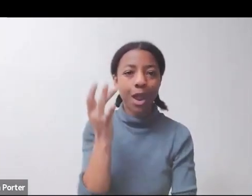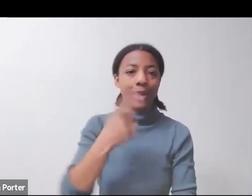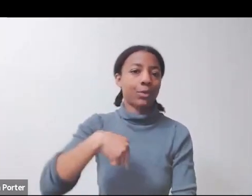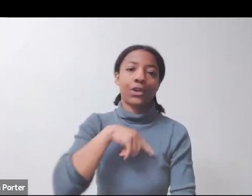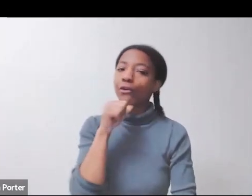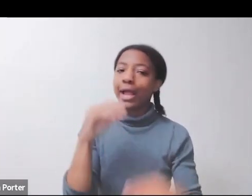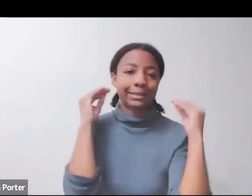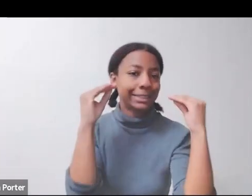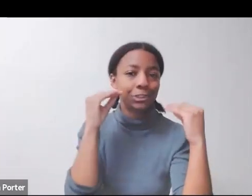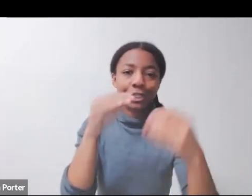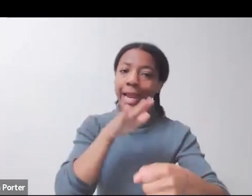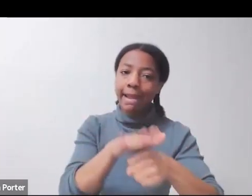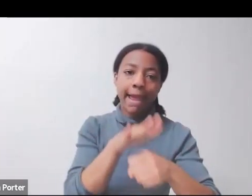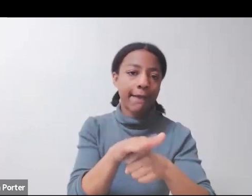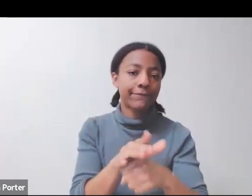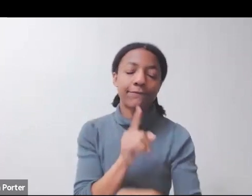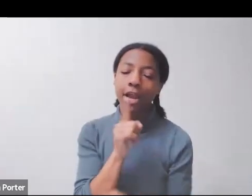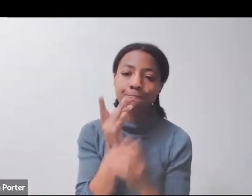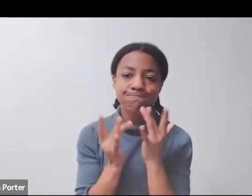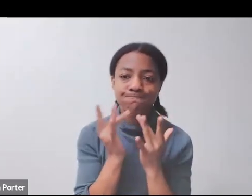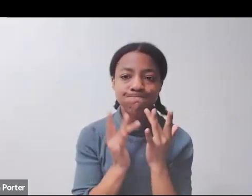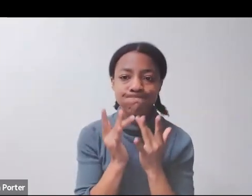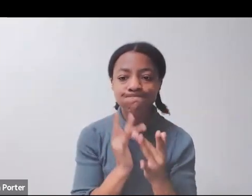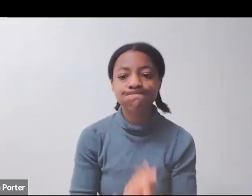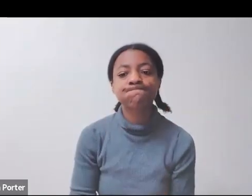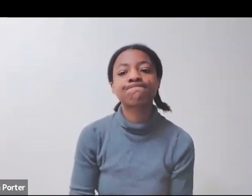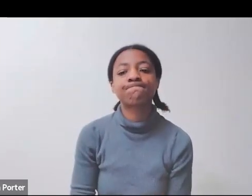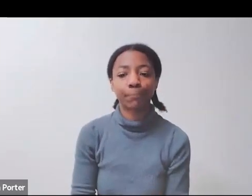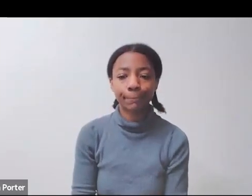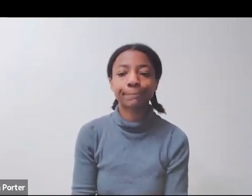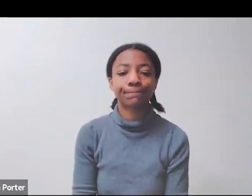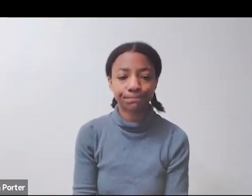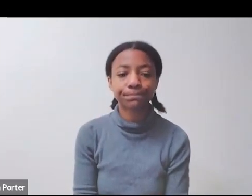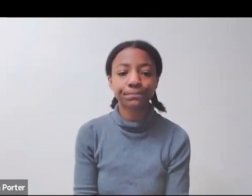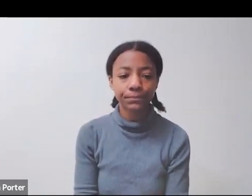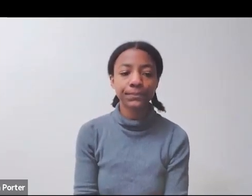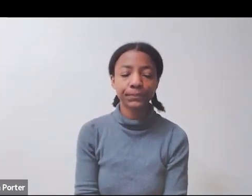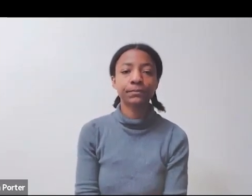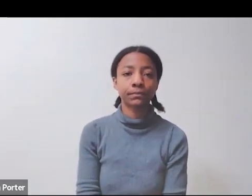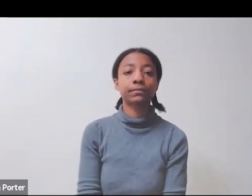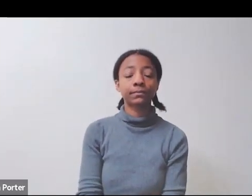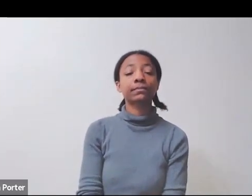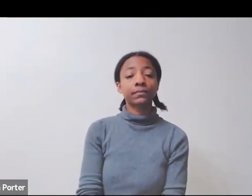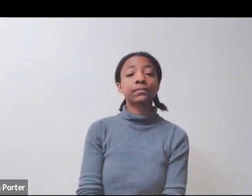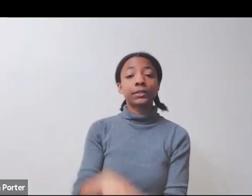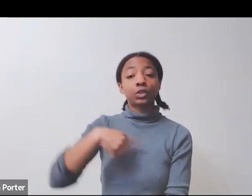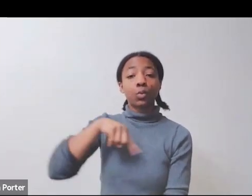taught often enough. They have been working to encourage computing departments